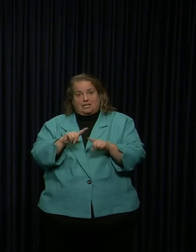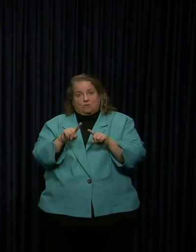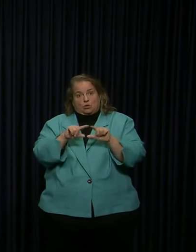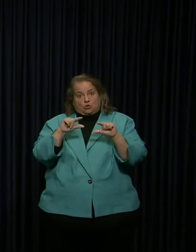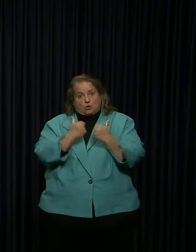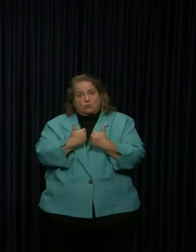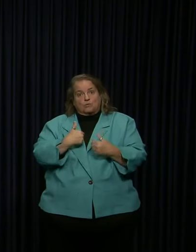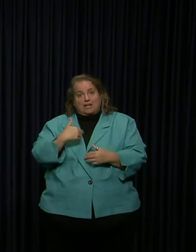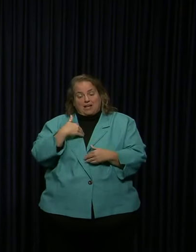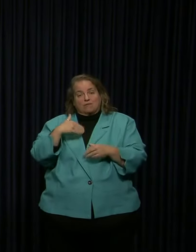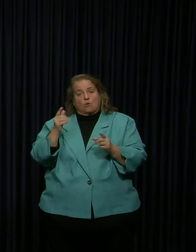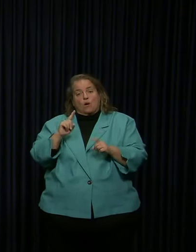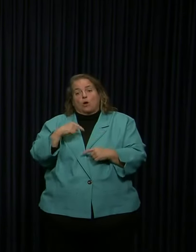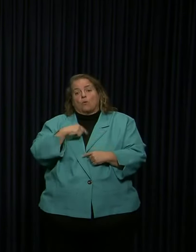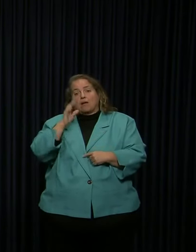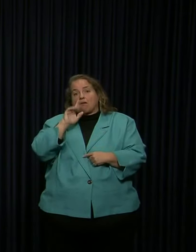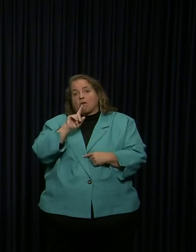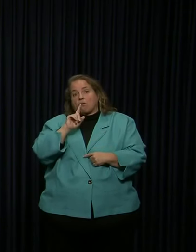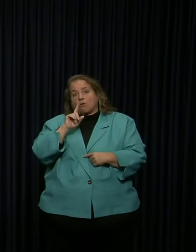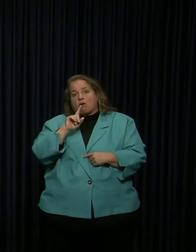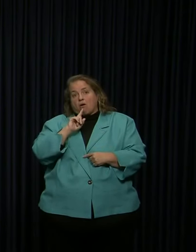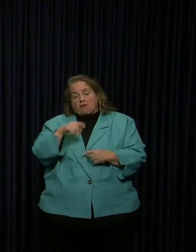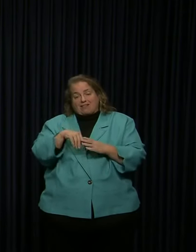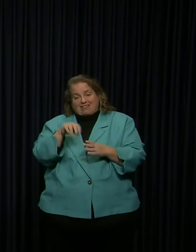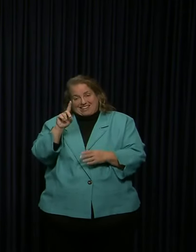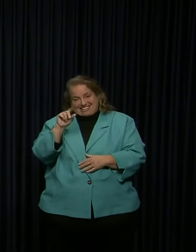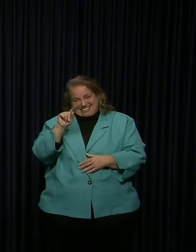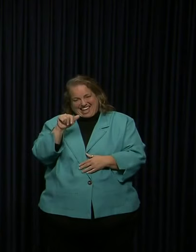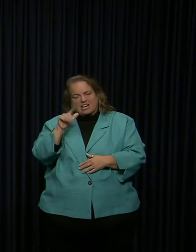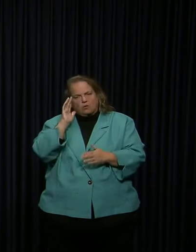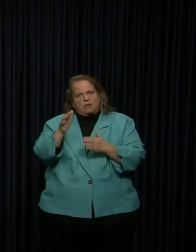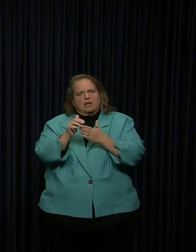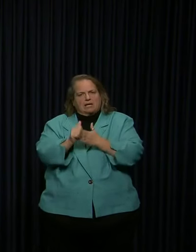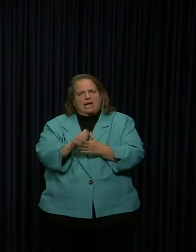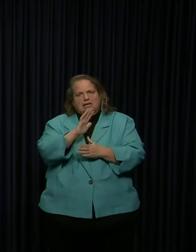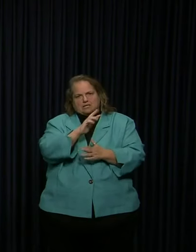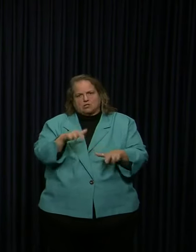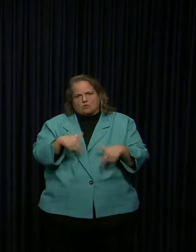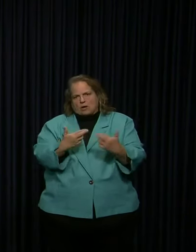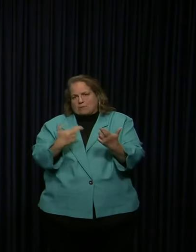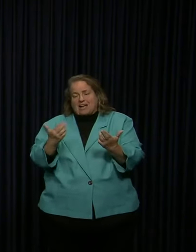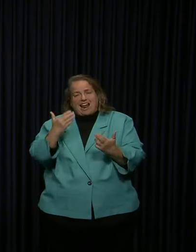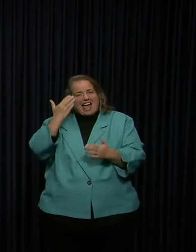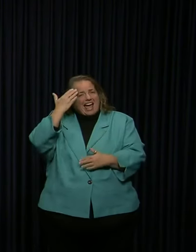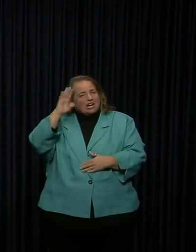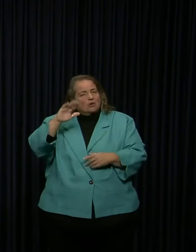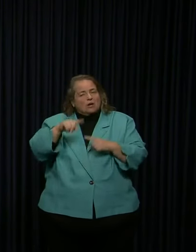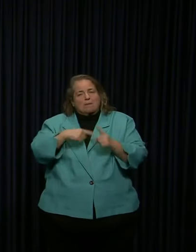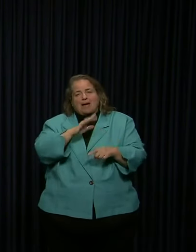FACILITY. AND IT'S GOING TO BE IN KENTON COUNTY. KENTON THIN'S COUNTY JUDGE AND I